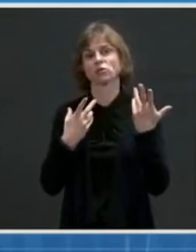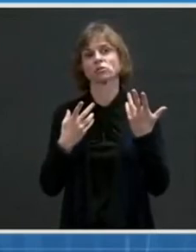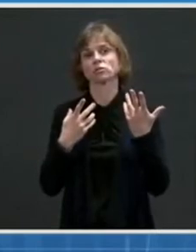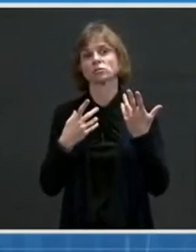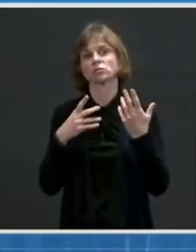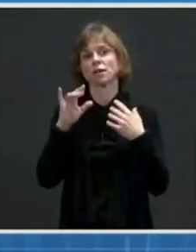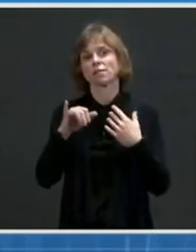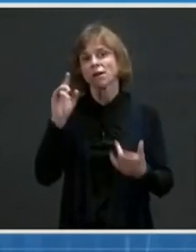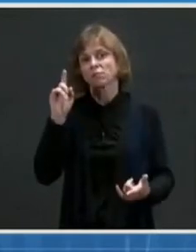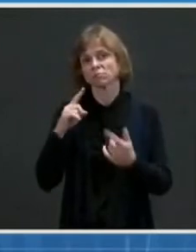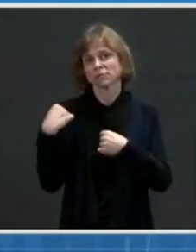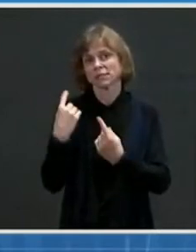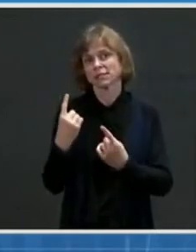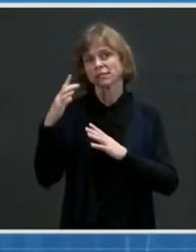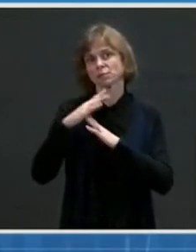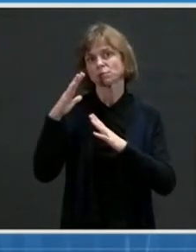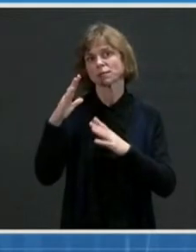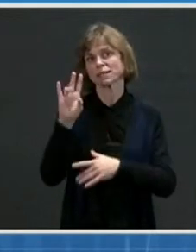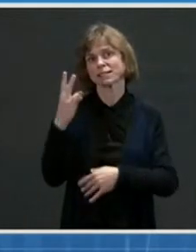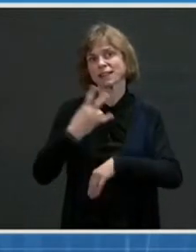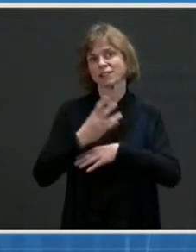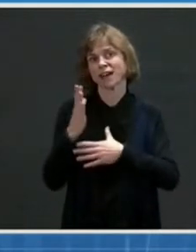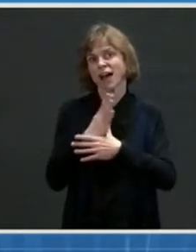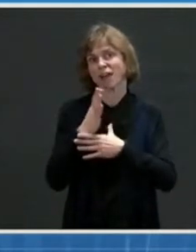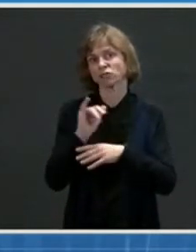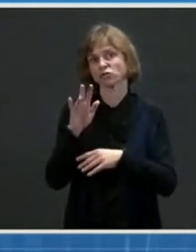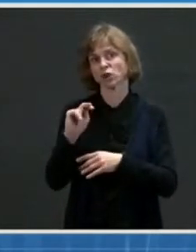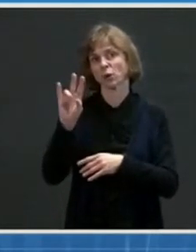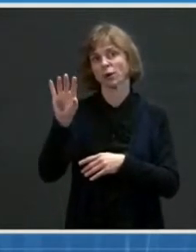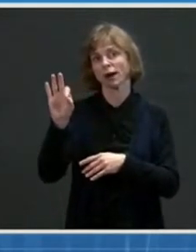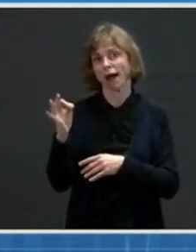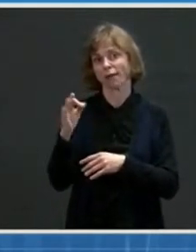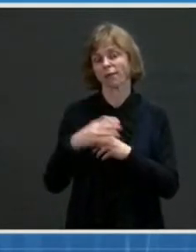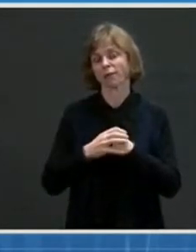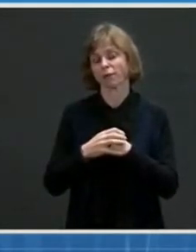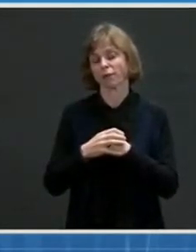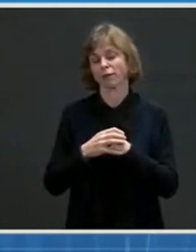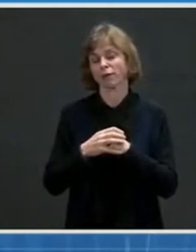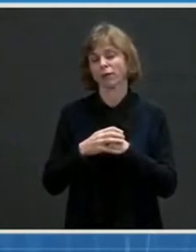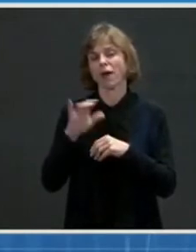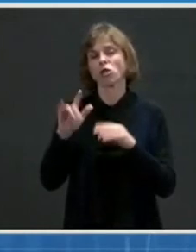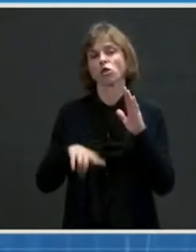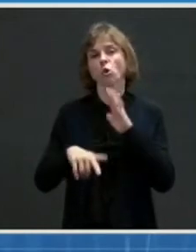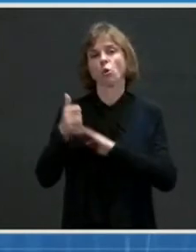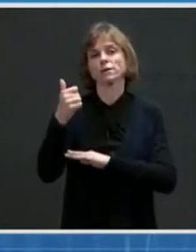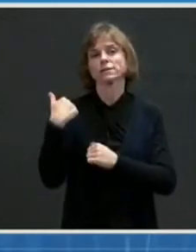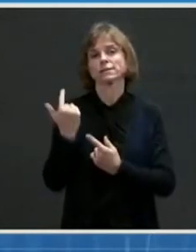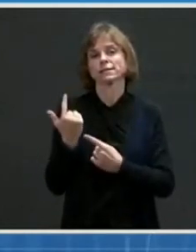DAY, REFLECTS A 60% DECLINE SINCE THE PEAK SEVEN-DAY